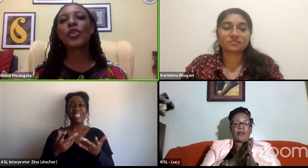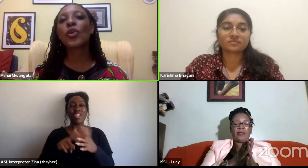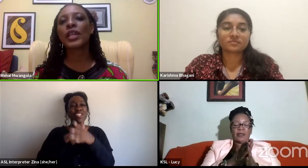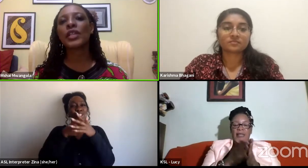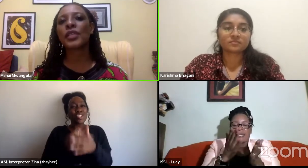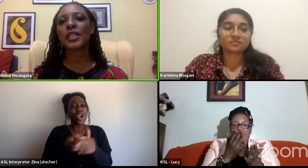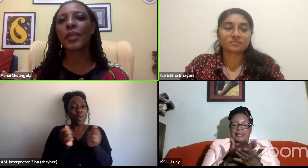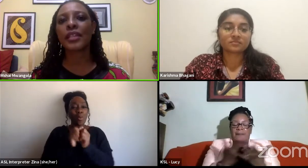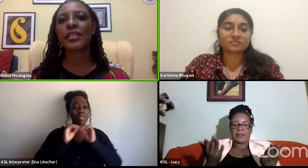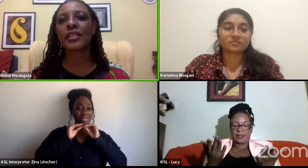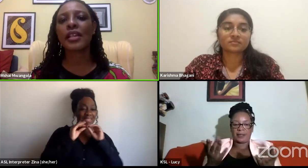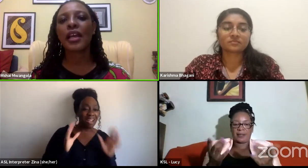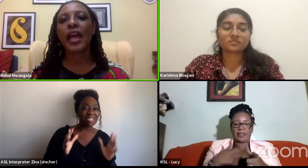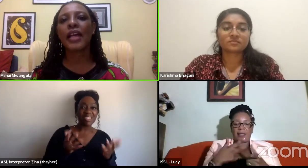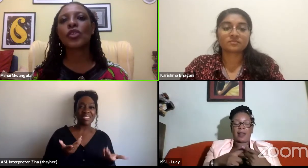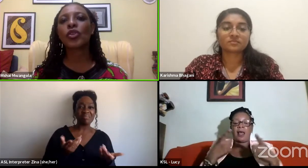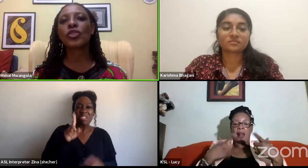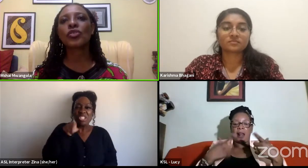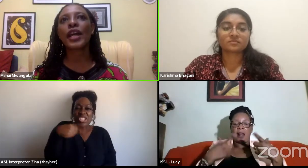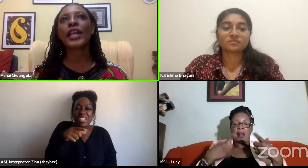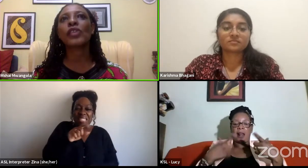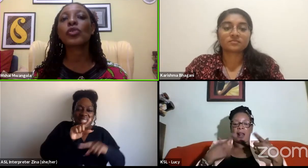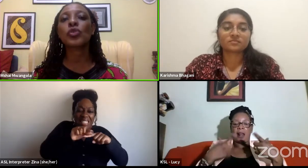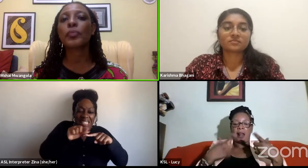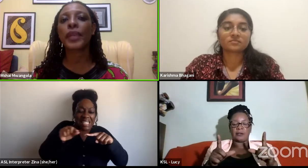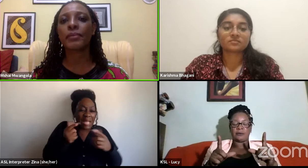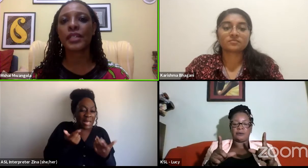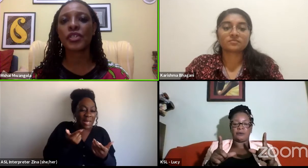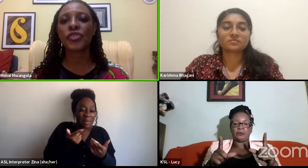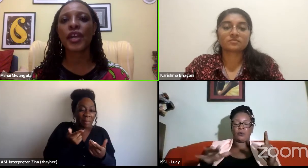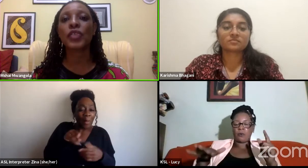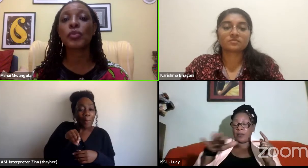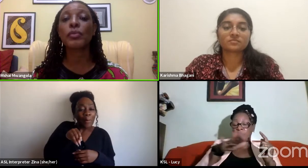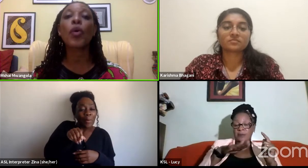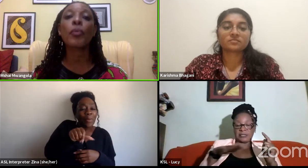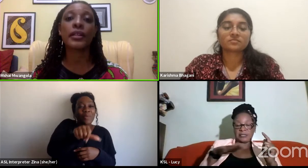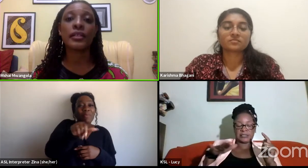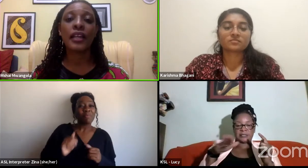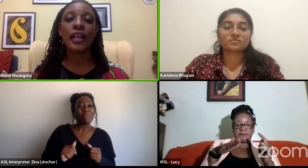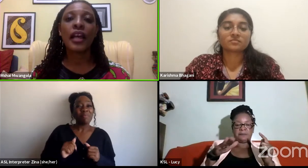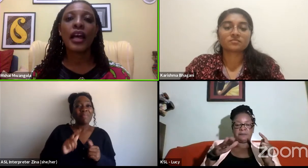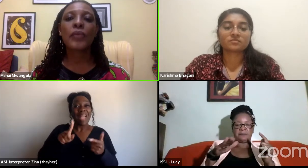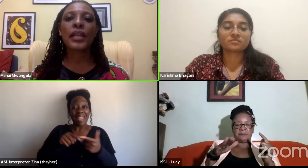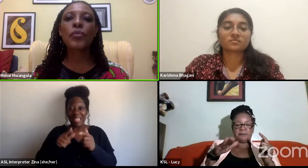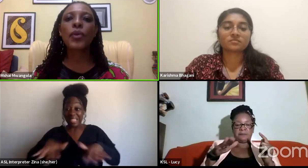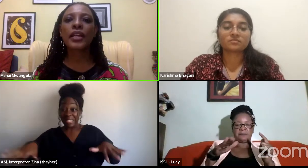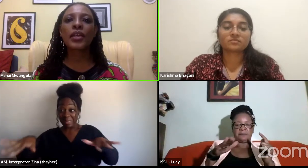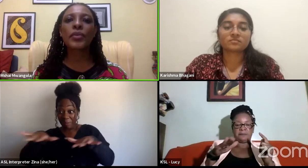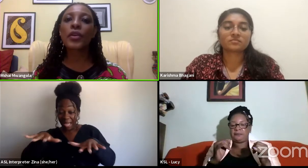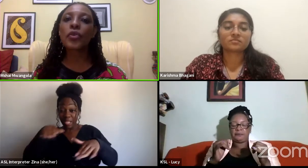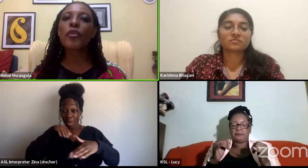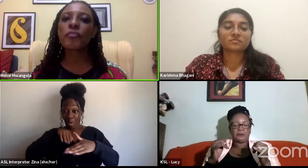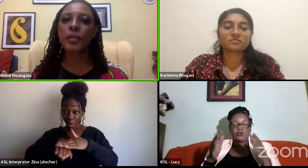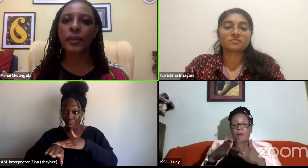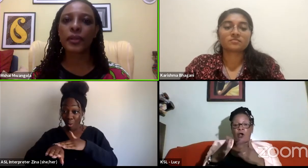to go into the space and trying not to preempt it, trying to be open. And when I'm working with a group of people,